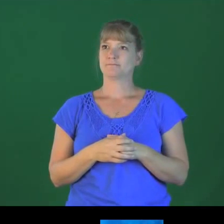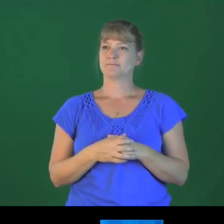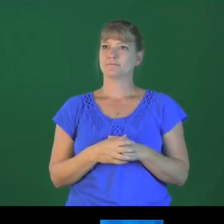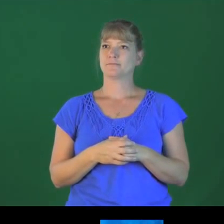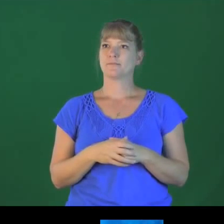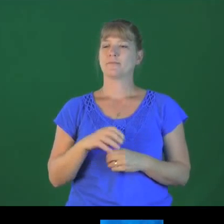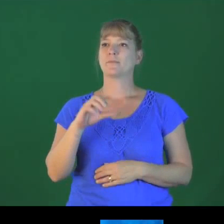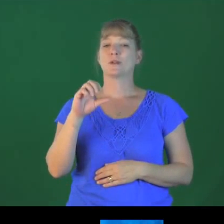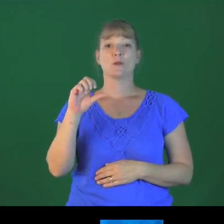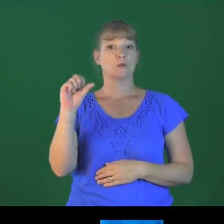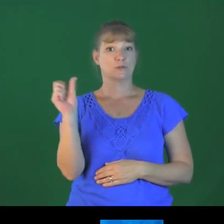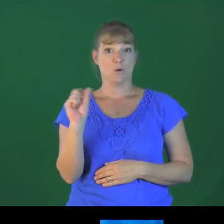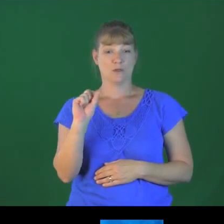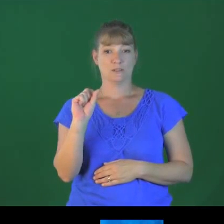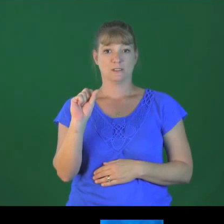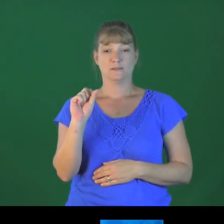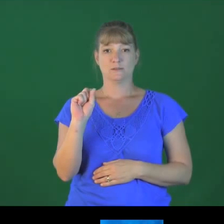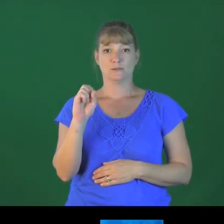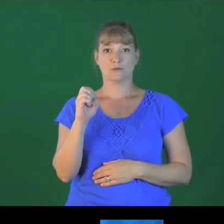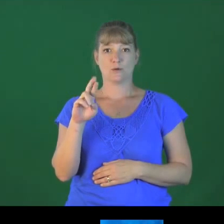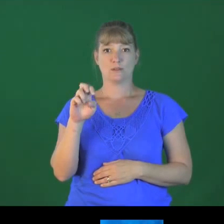Sorensen provides video phone service,